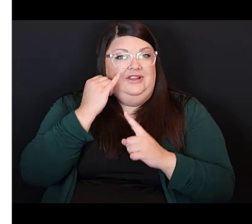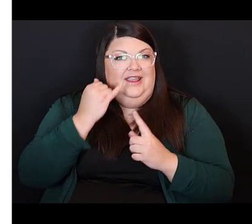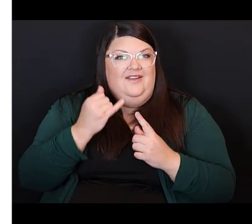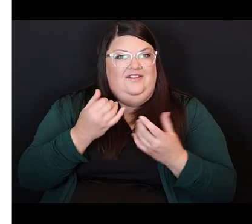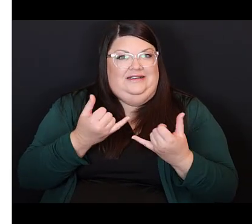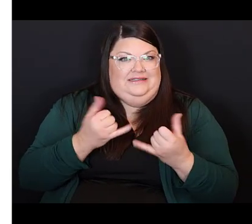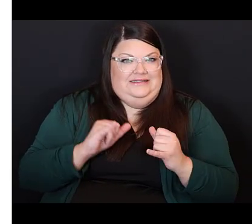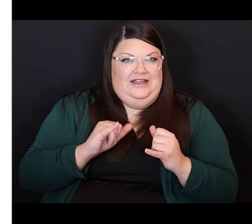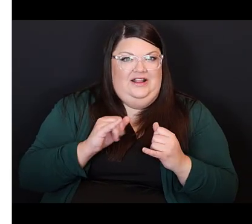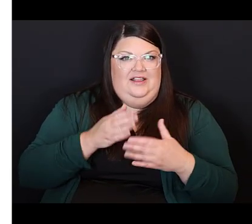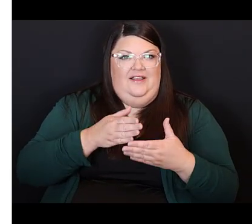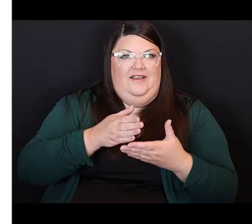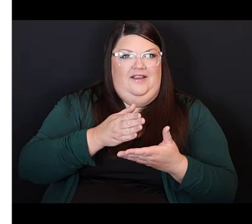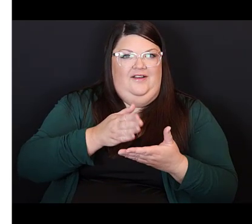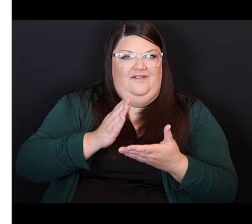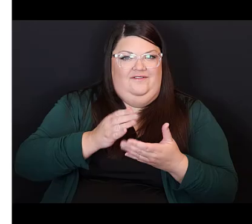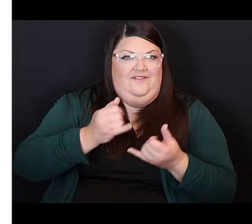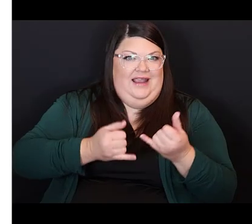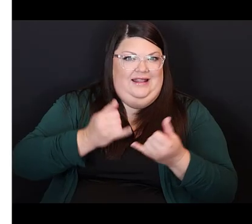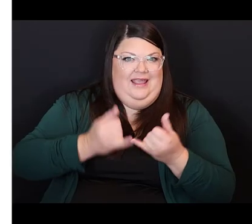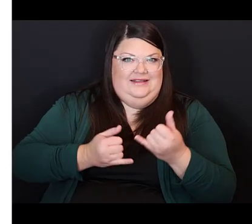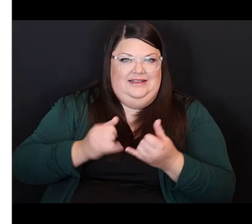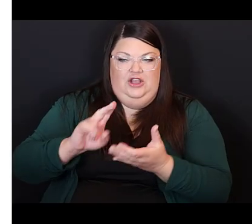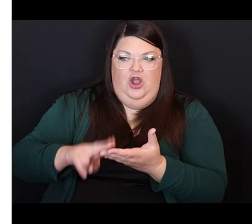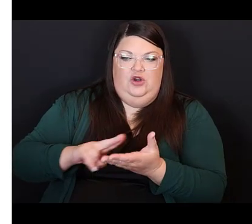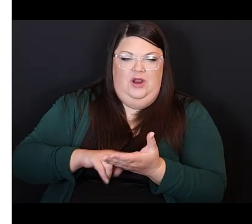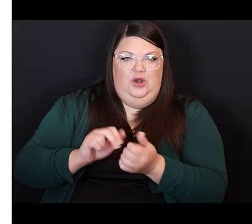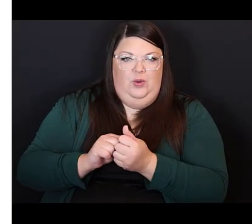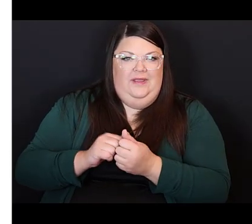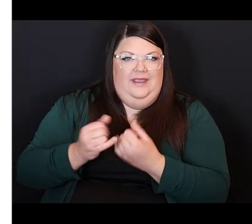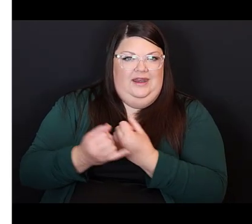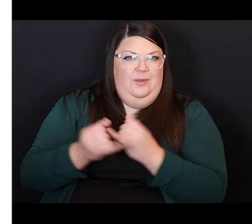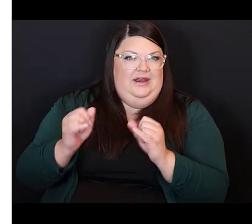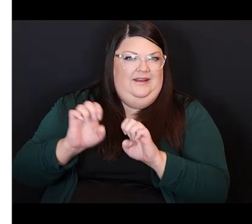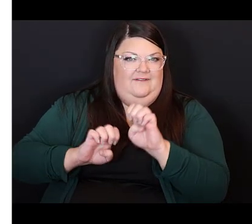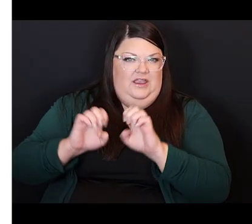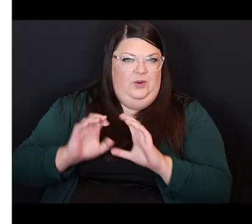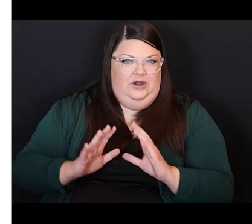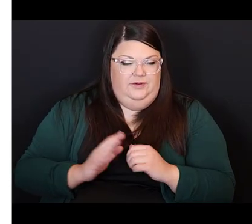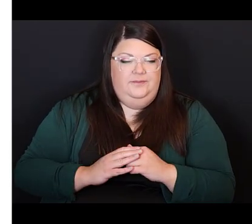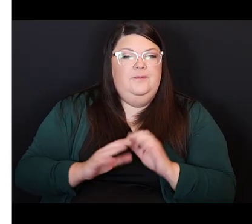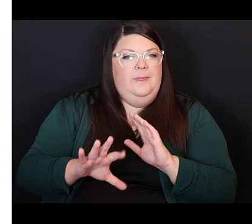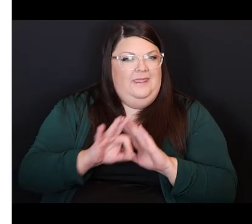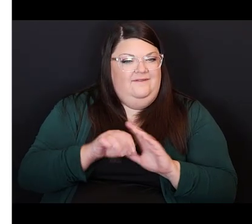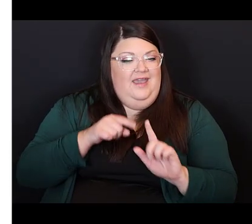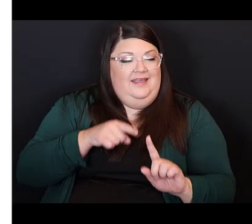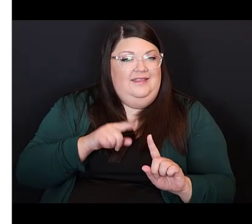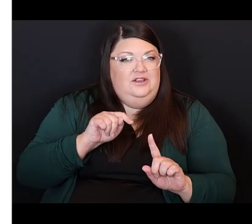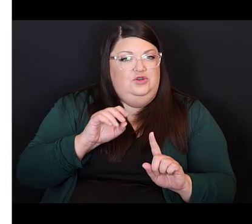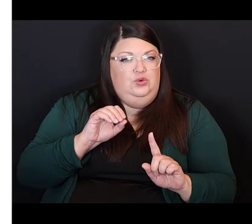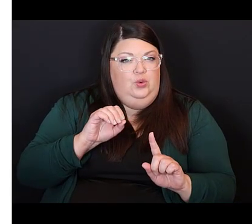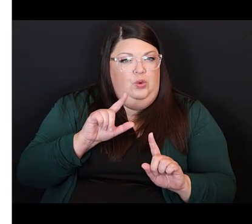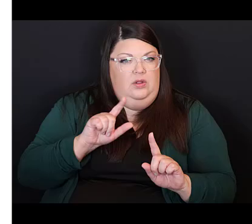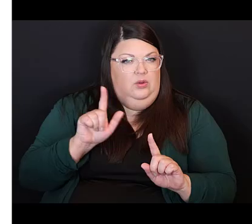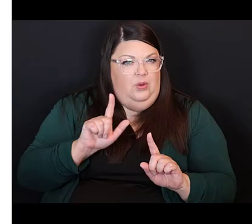if you are still finalizing the contract with your independent evaluator. You can find the complete